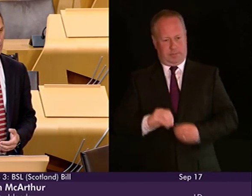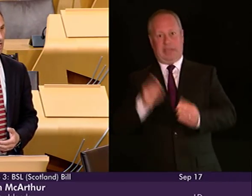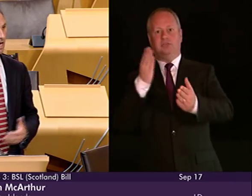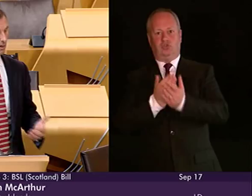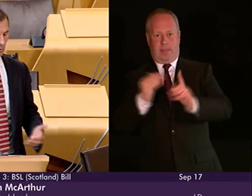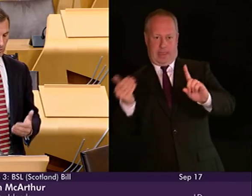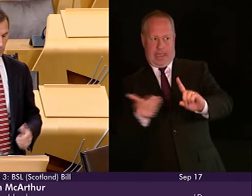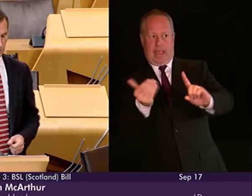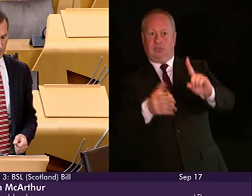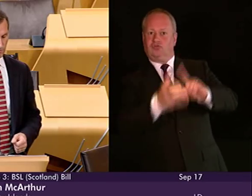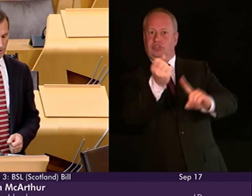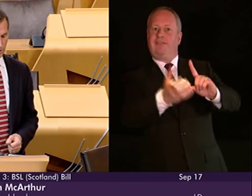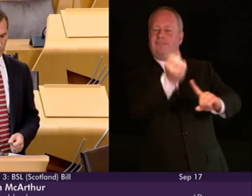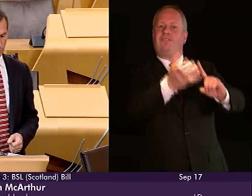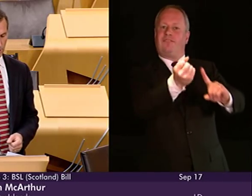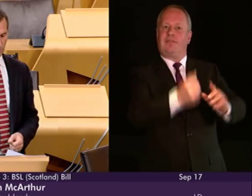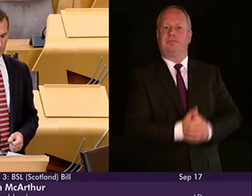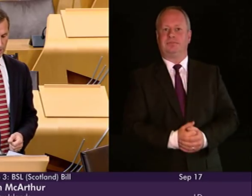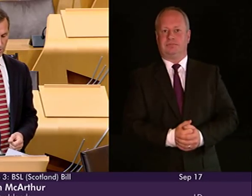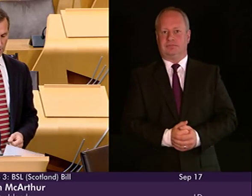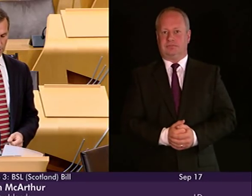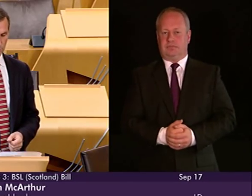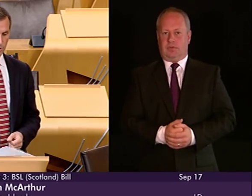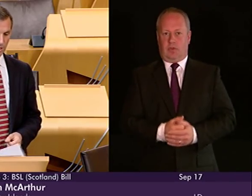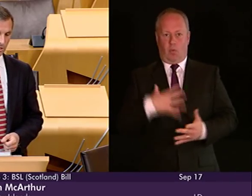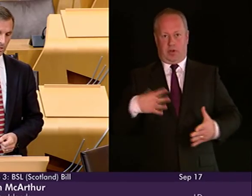along with the work of the advisory group, identifying potential areas where changes